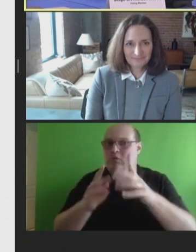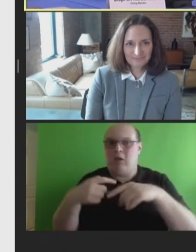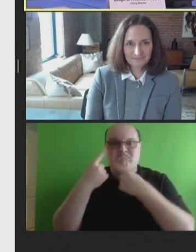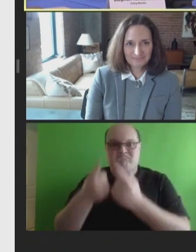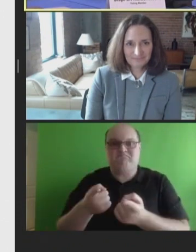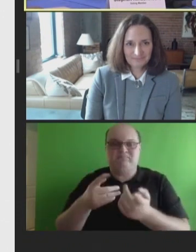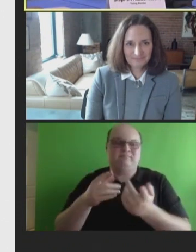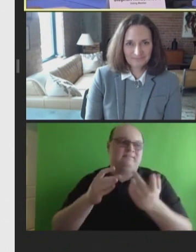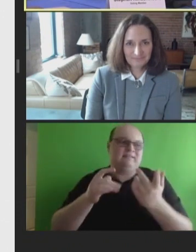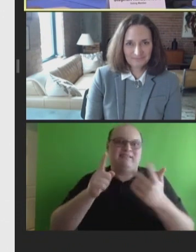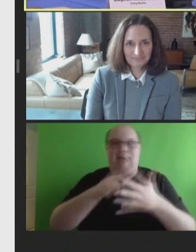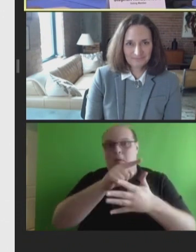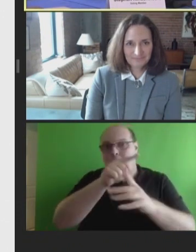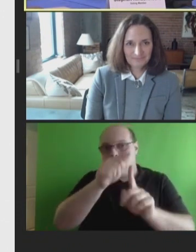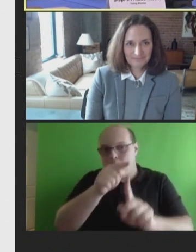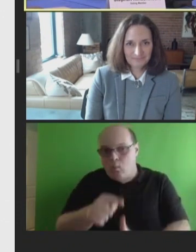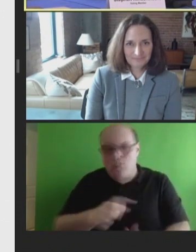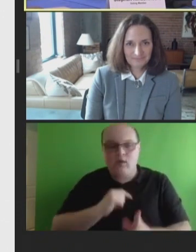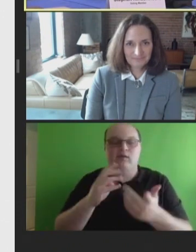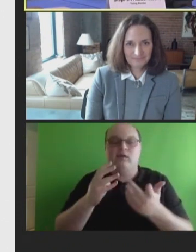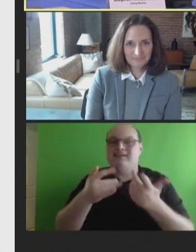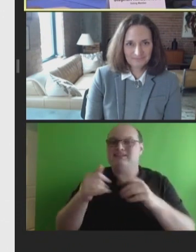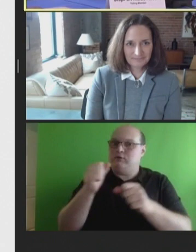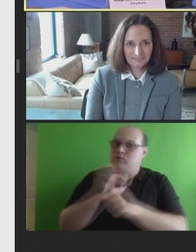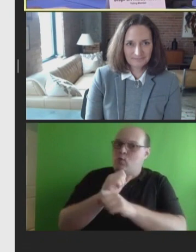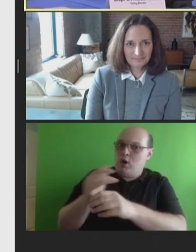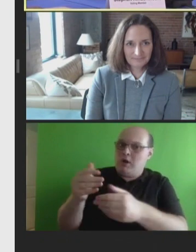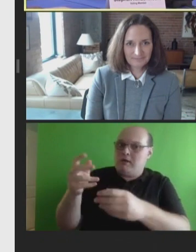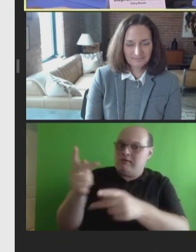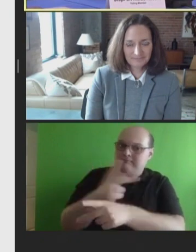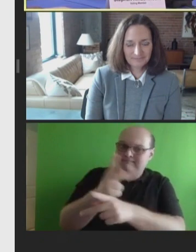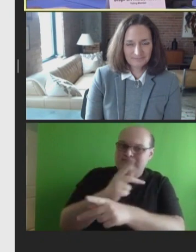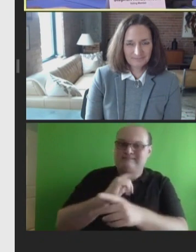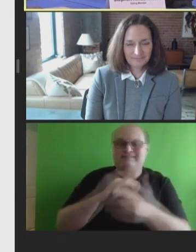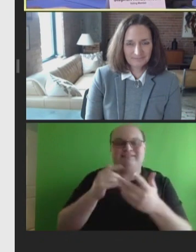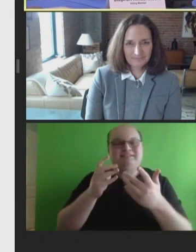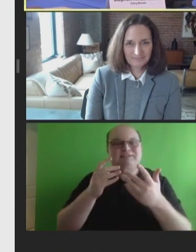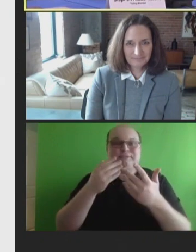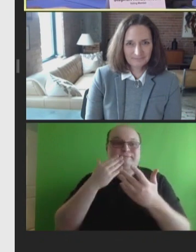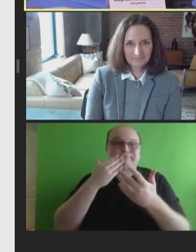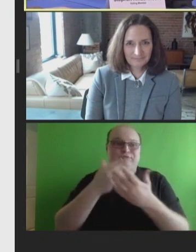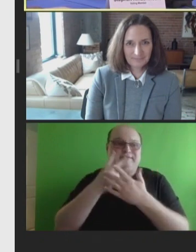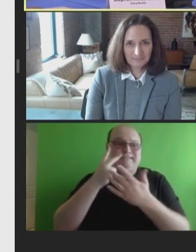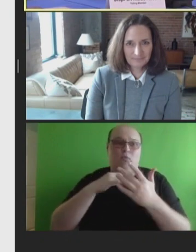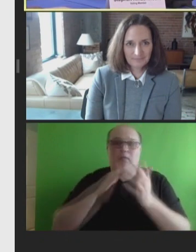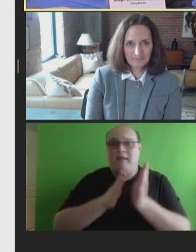things that are being worked out. It's wonderful to see that in, you know, proactively looking at